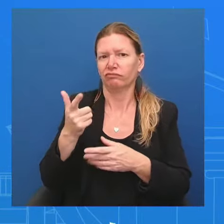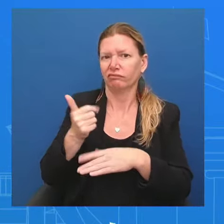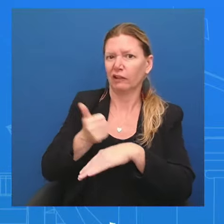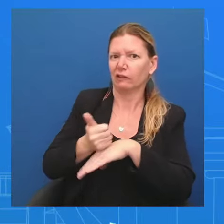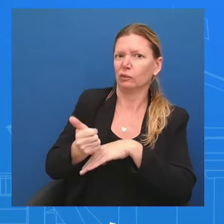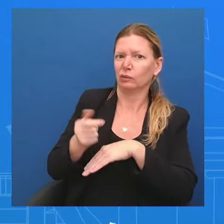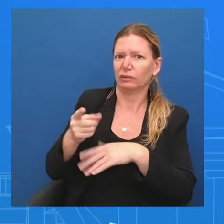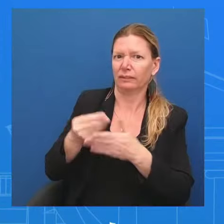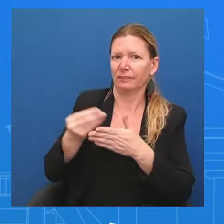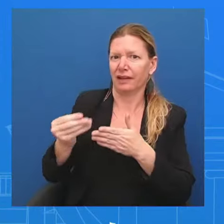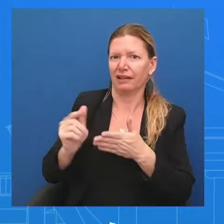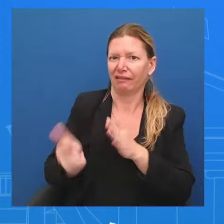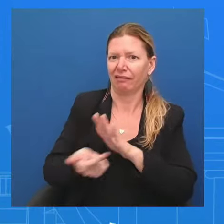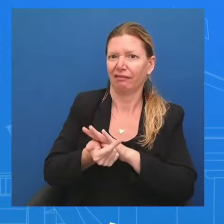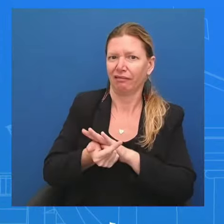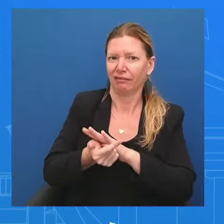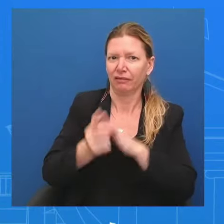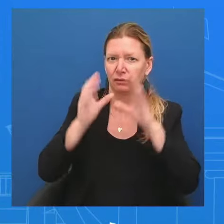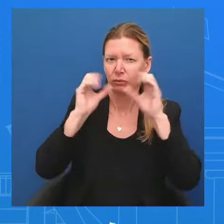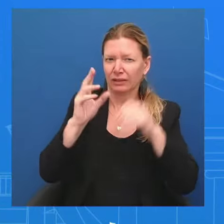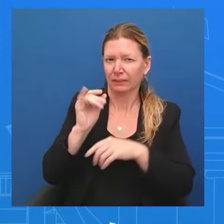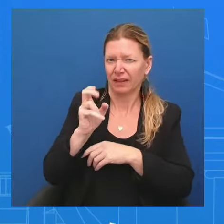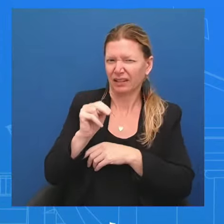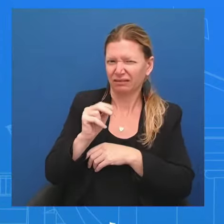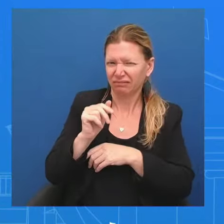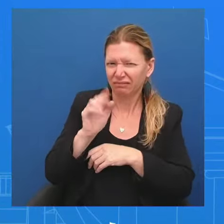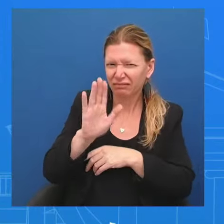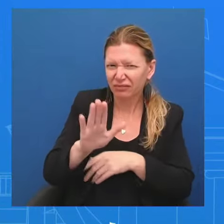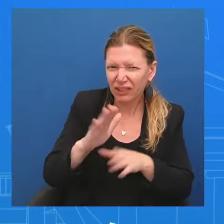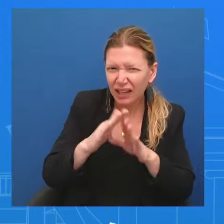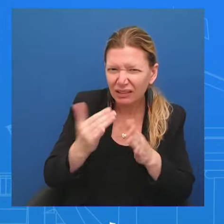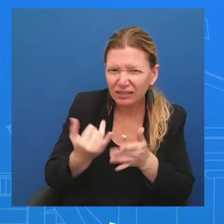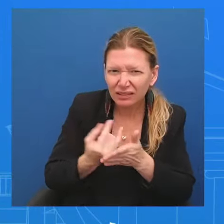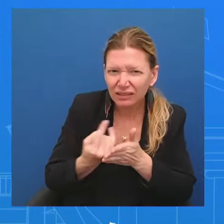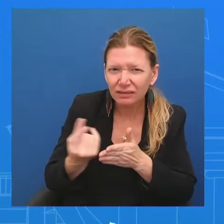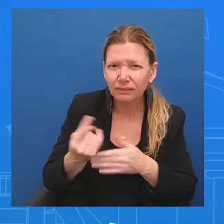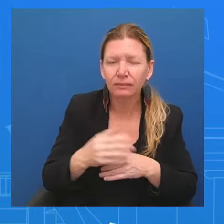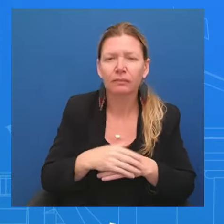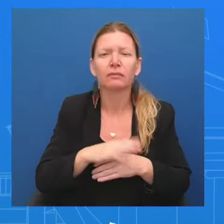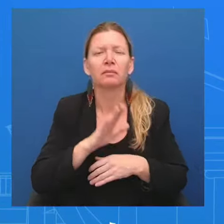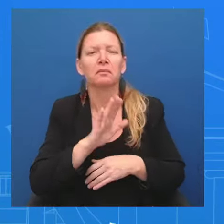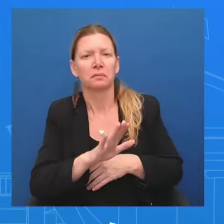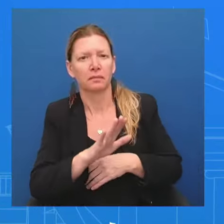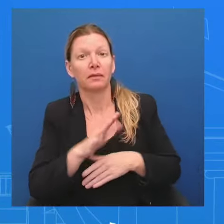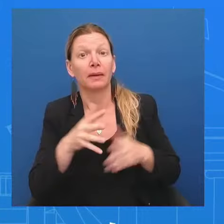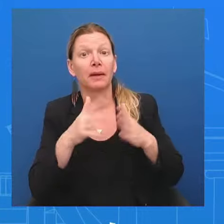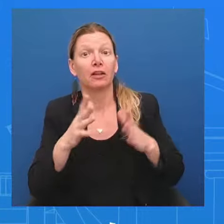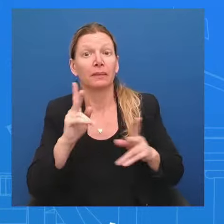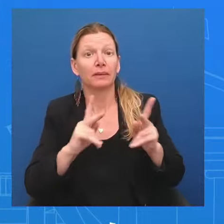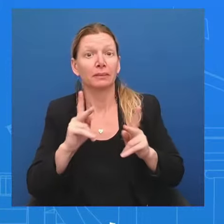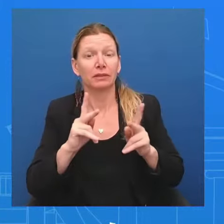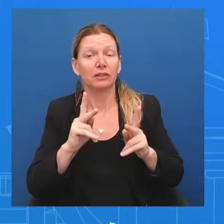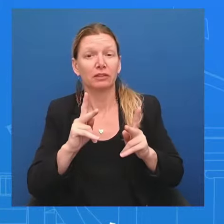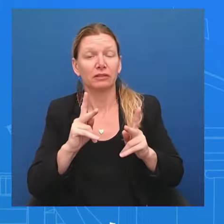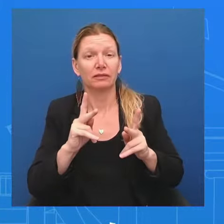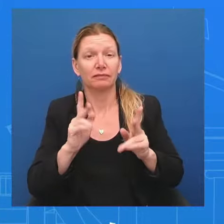not just a part of this question here. As you all know, the president actually spoke to this yesterday